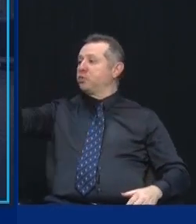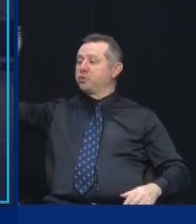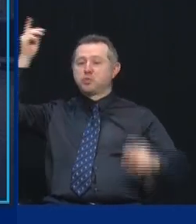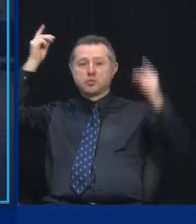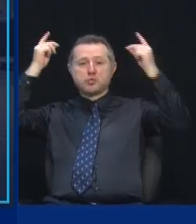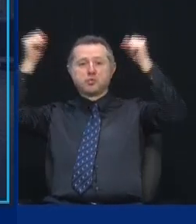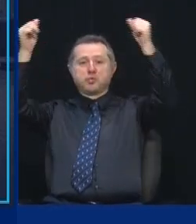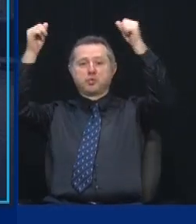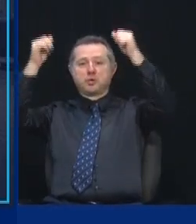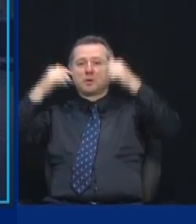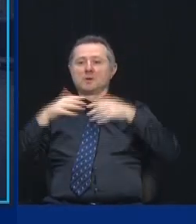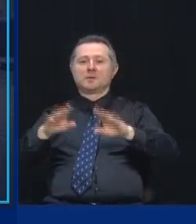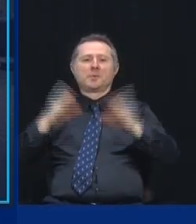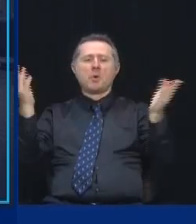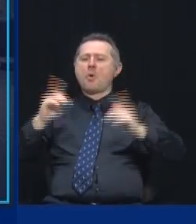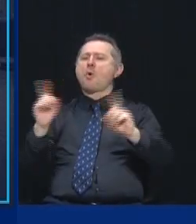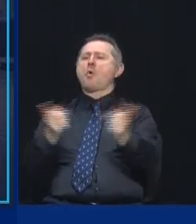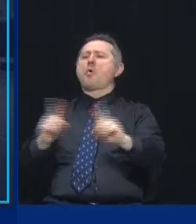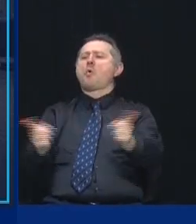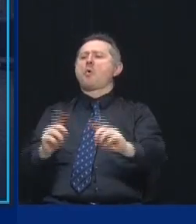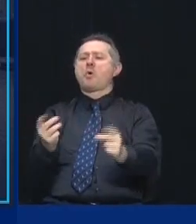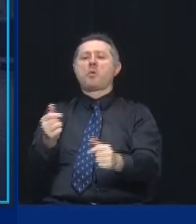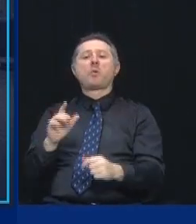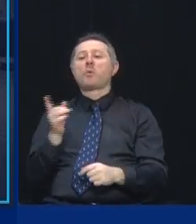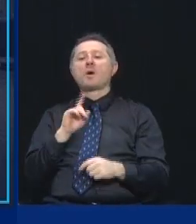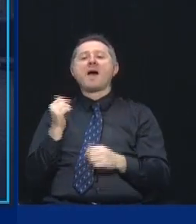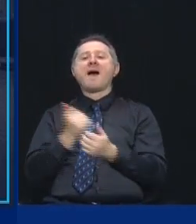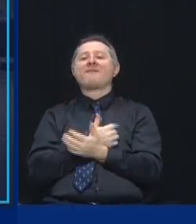SO IT'S TIME TO REED ADJUST THE SCIENCE AND DATA. TODAY, WE ANNOUNCE A MAJOR REOPENING OF NEW YORK STATE ON MAY 19th. THE KEY IS A SMART REOPENING.